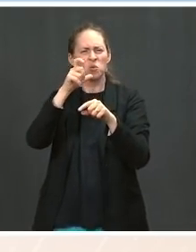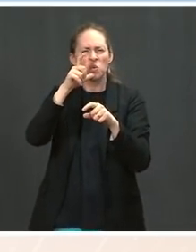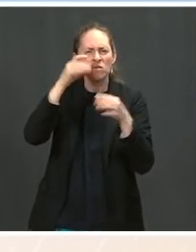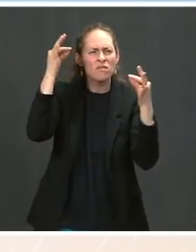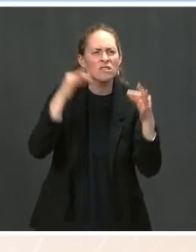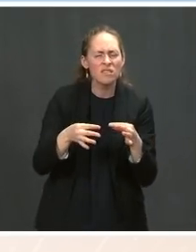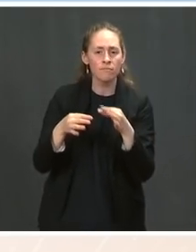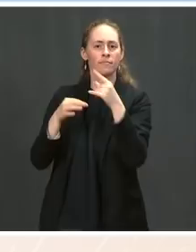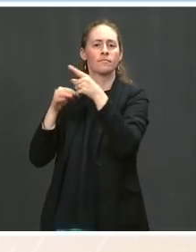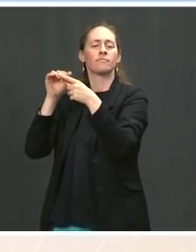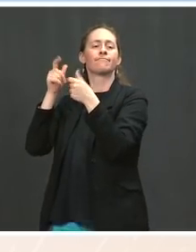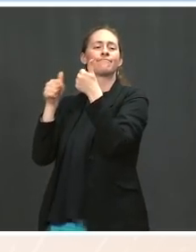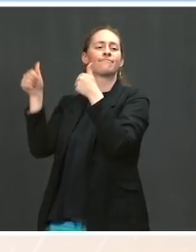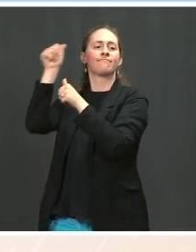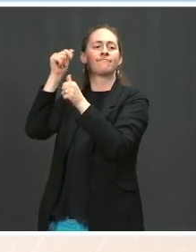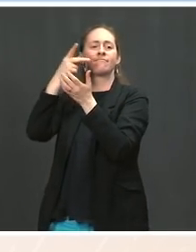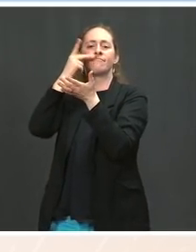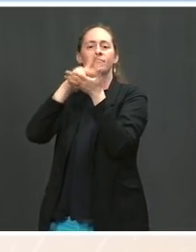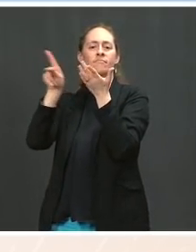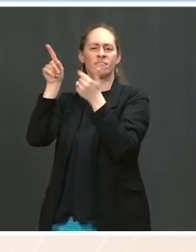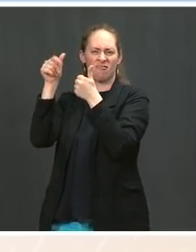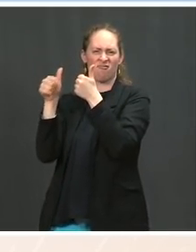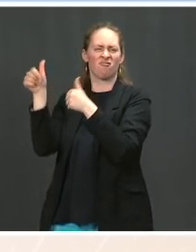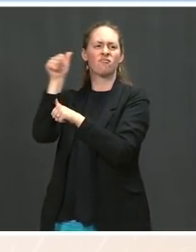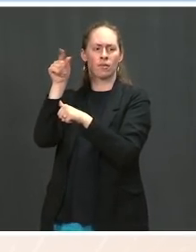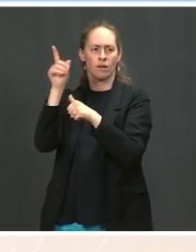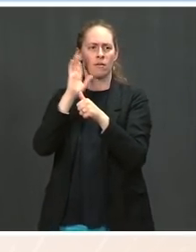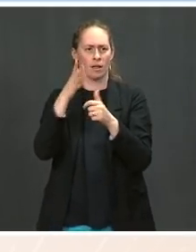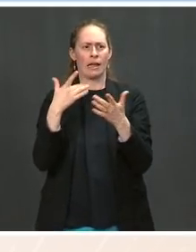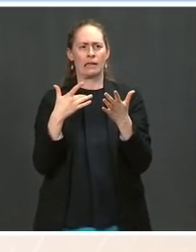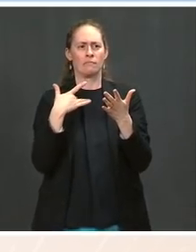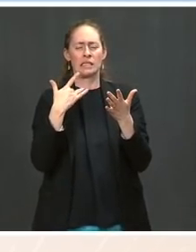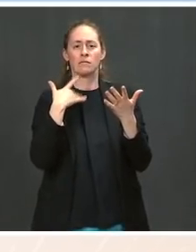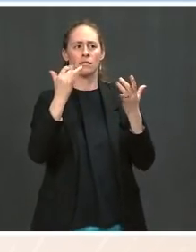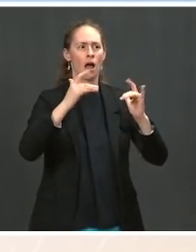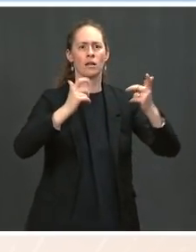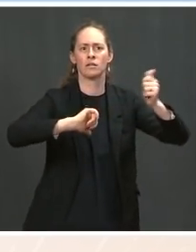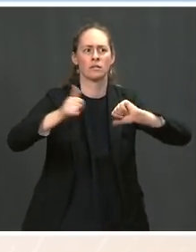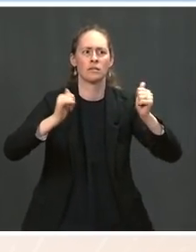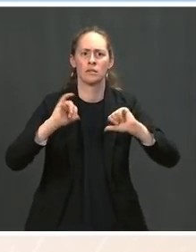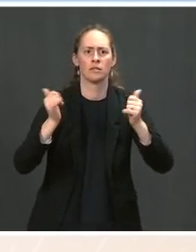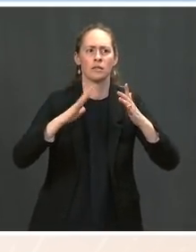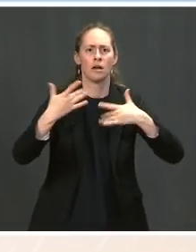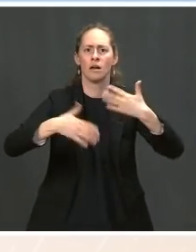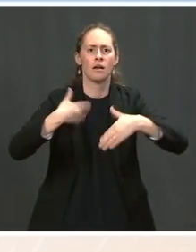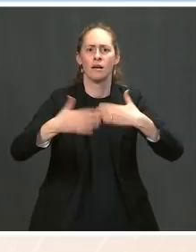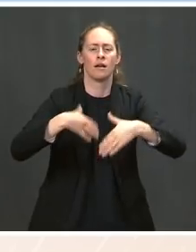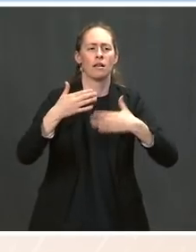to the bottom on tax rates in countries, and this would be a way to do that in her view and their view.